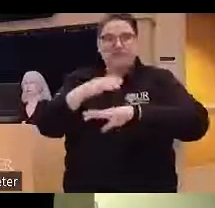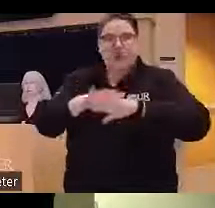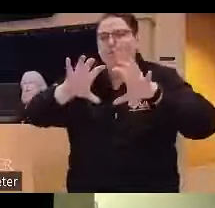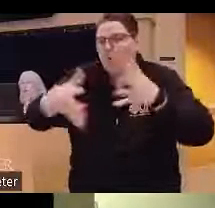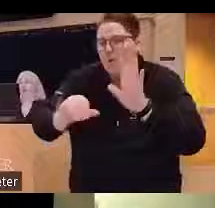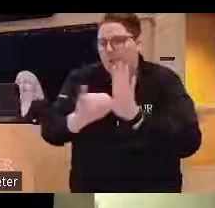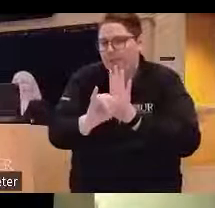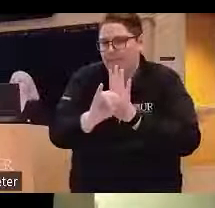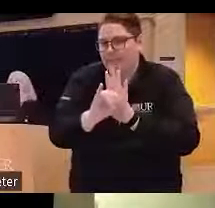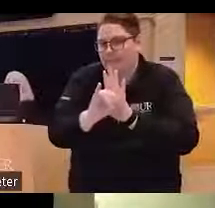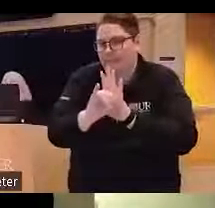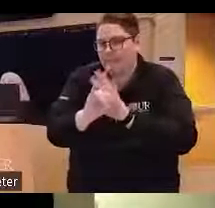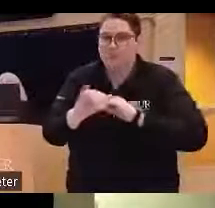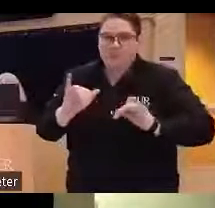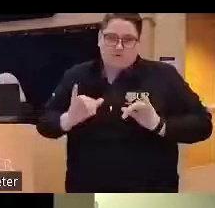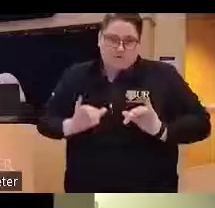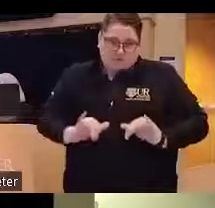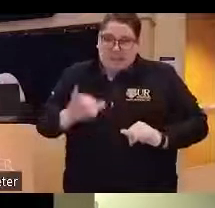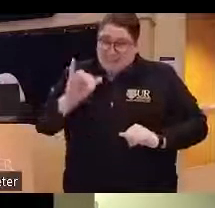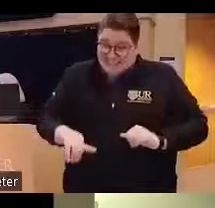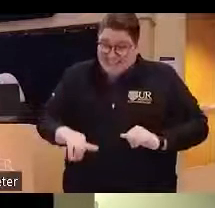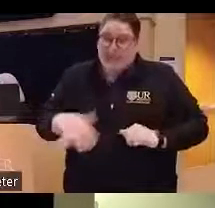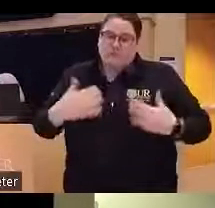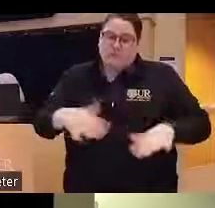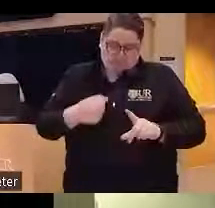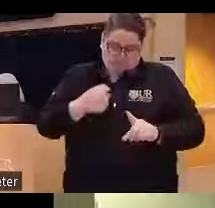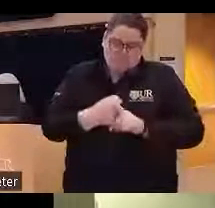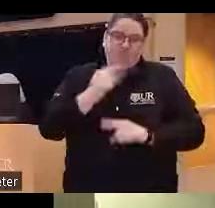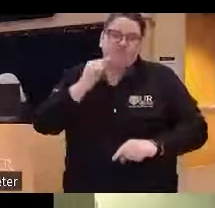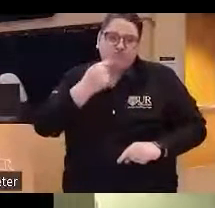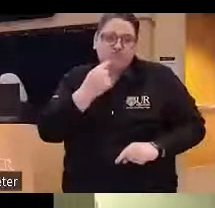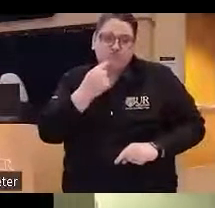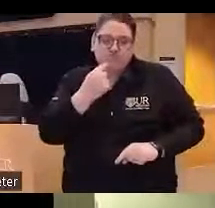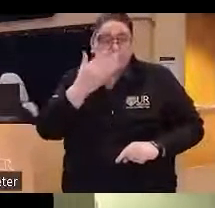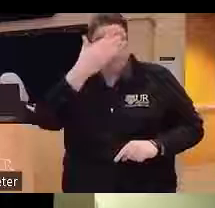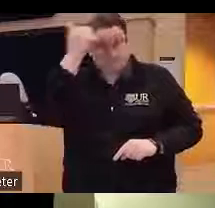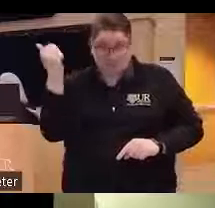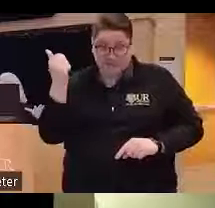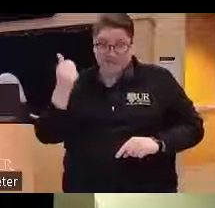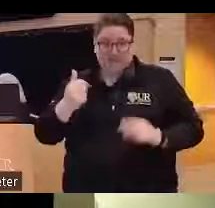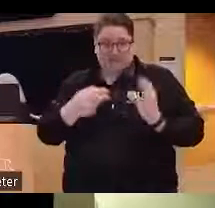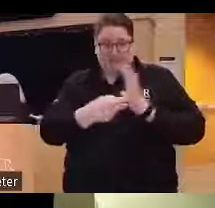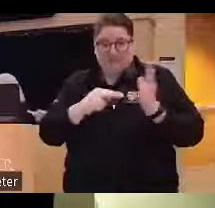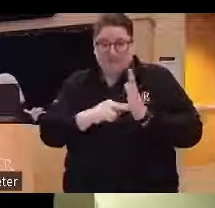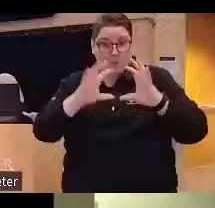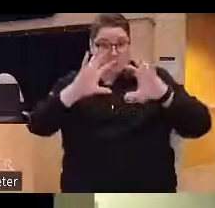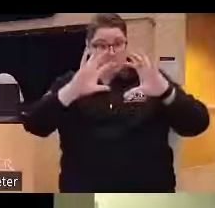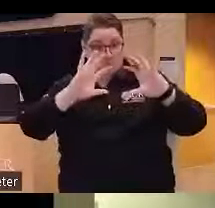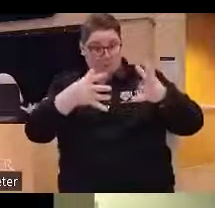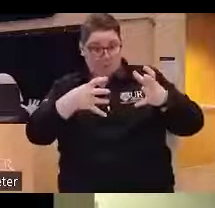um and that that is very very costly because you suppressed the contributions and the belonging